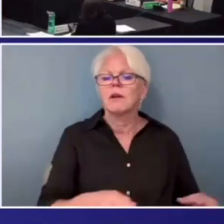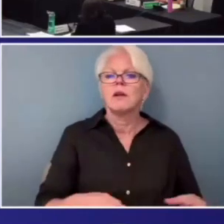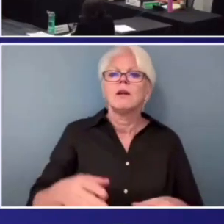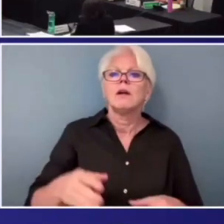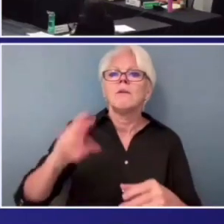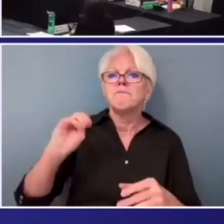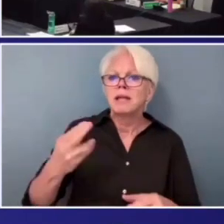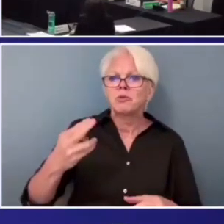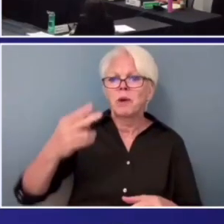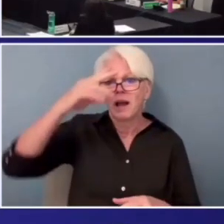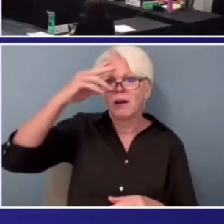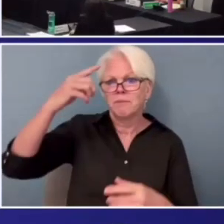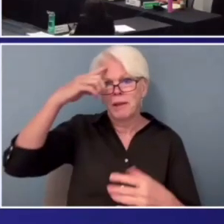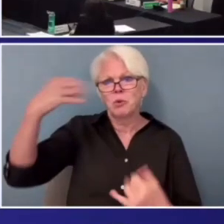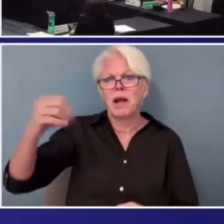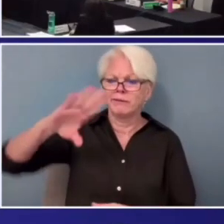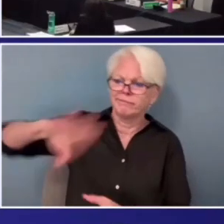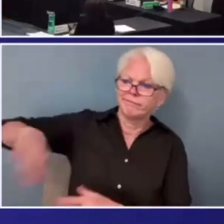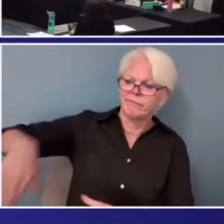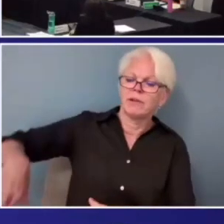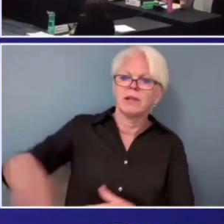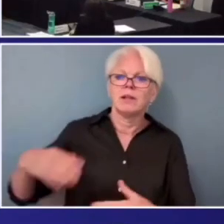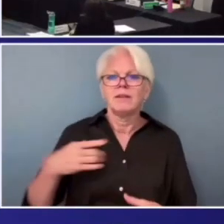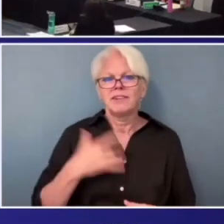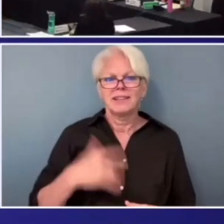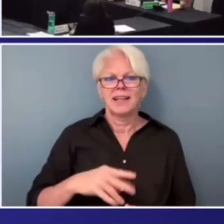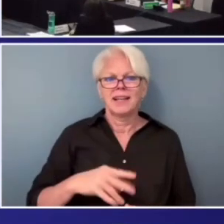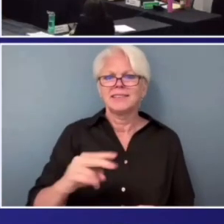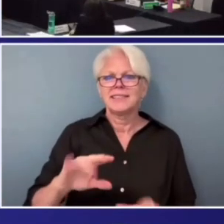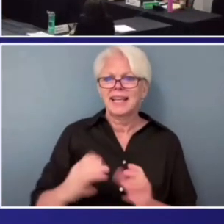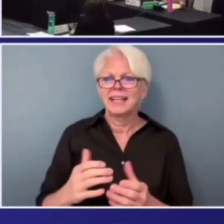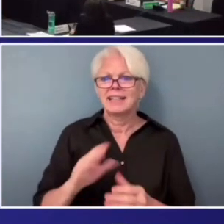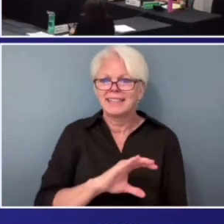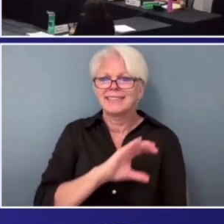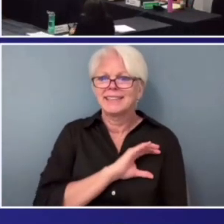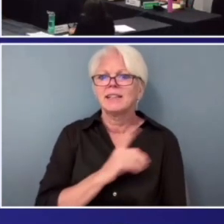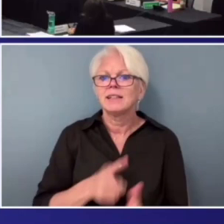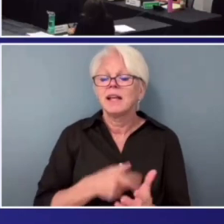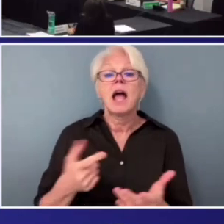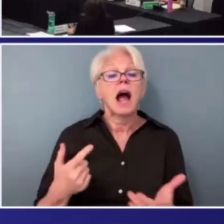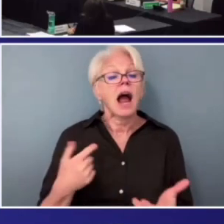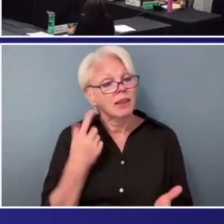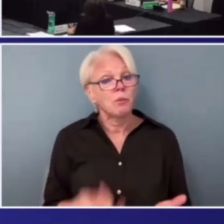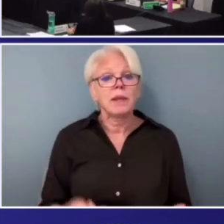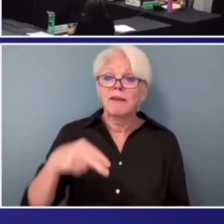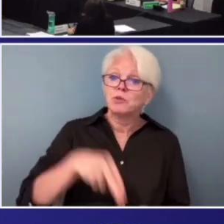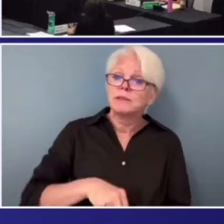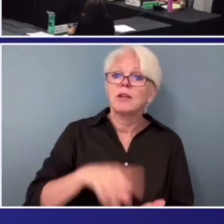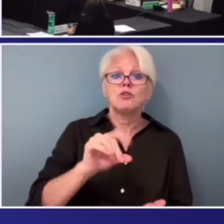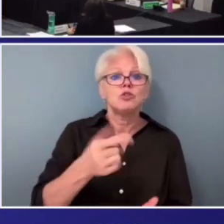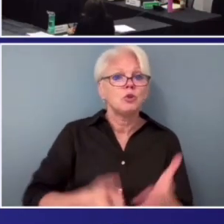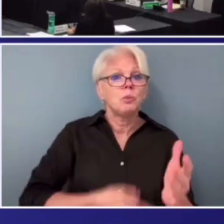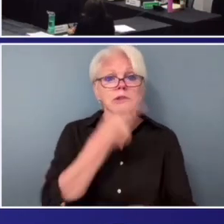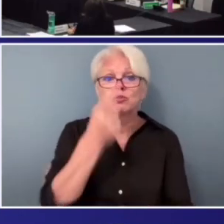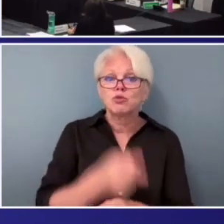child. We're second-class citizens sometimes, and I think we have to stand up and do what's right. Even one month ago,